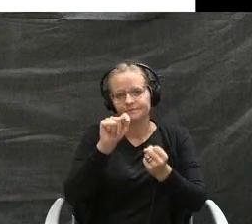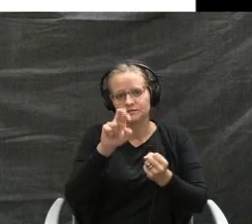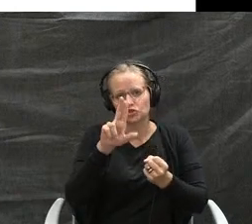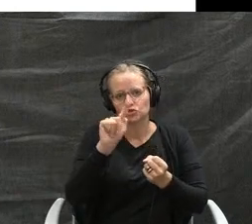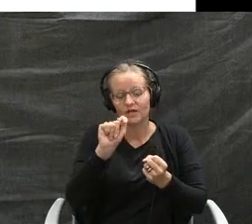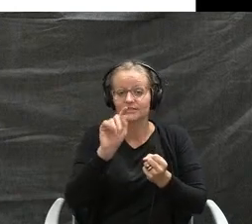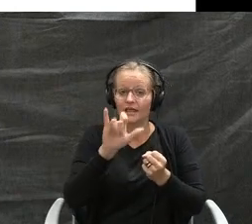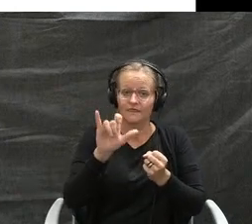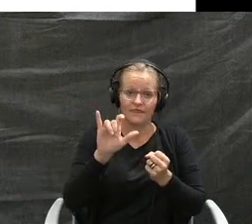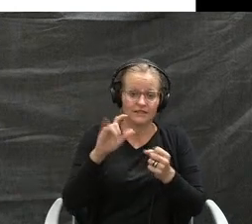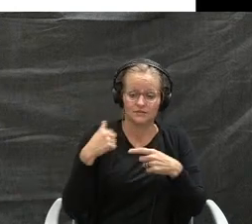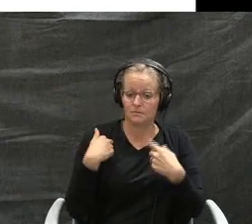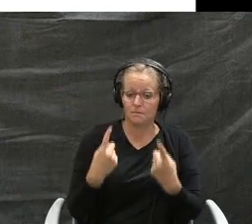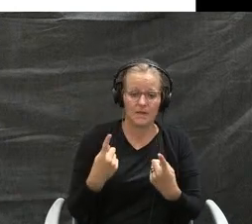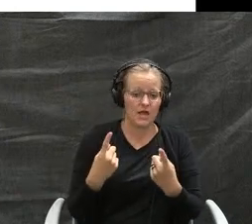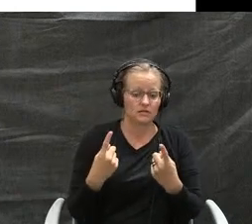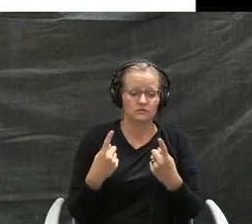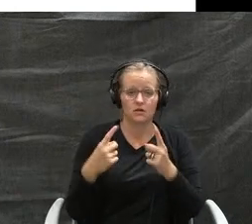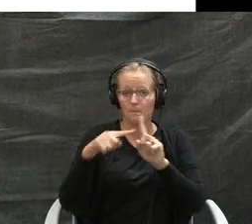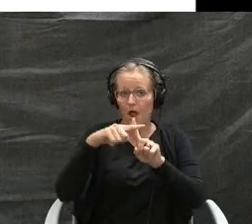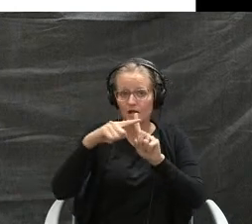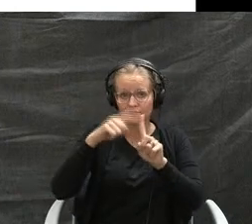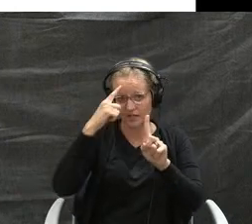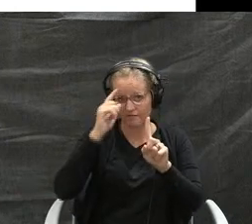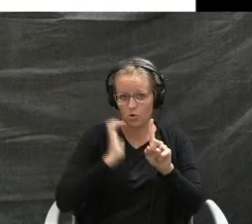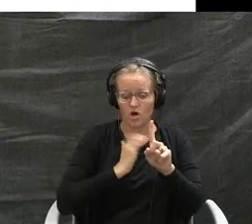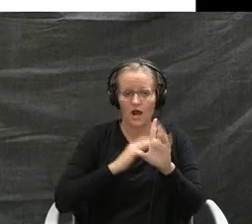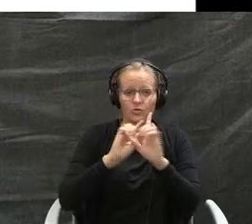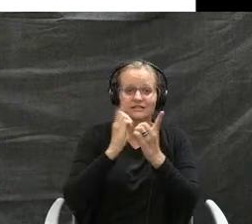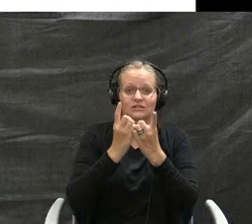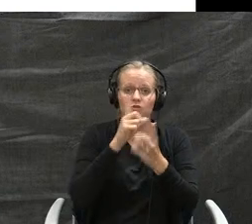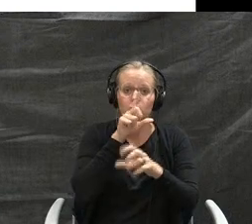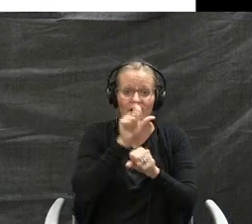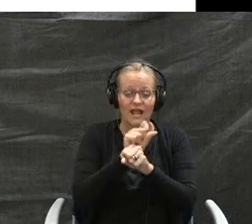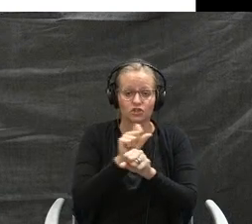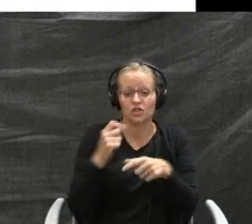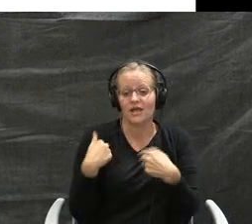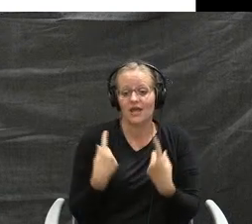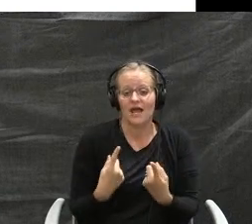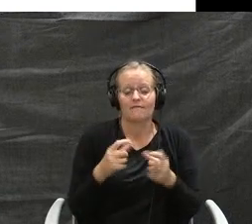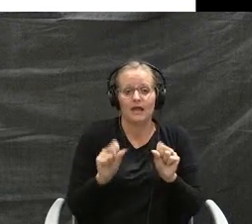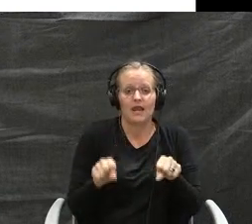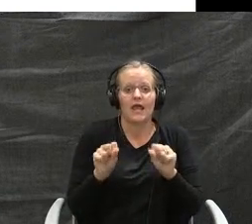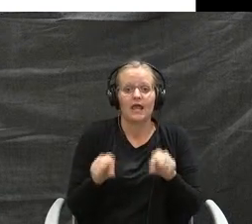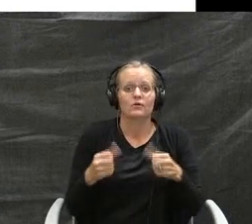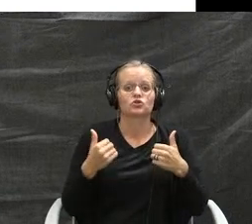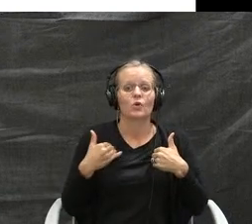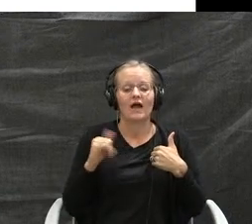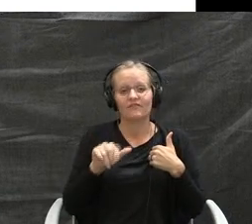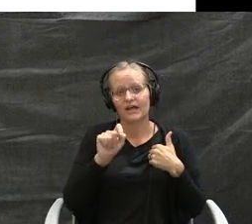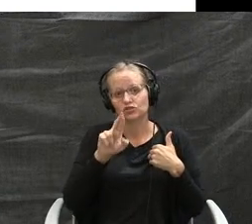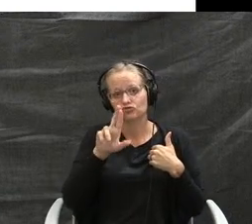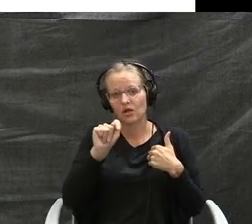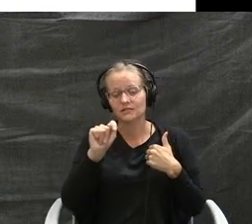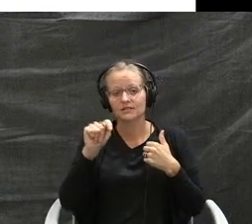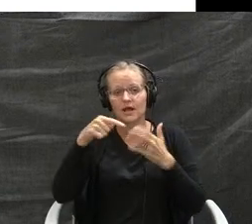positive for the district. We've actually been able to. Have they opened trust so far? Paper about 7.5 million dollars